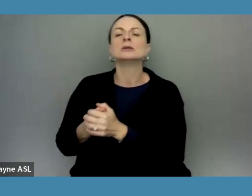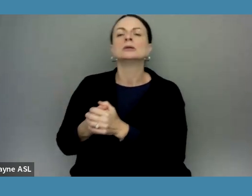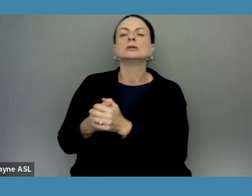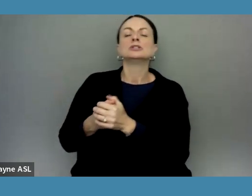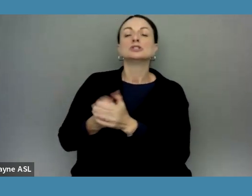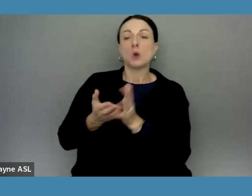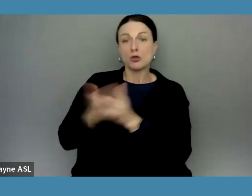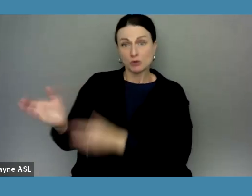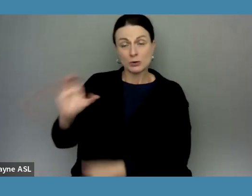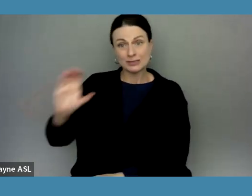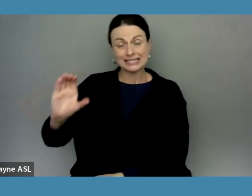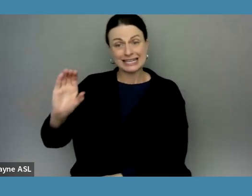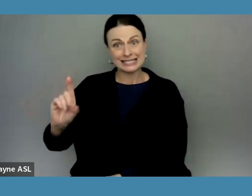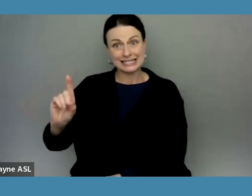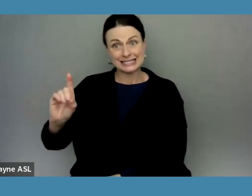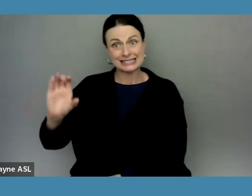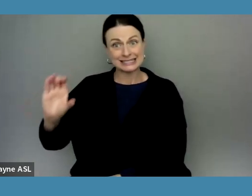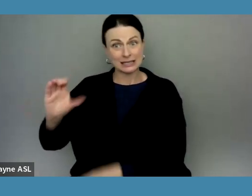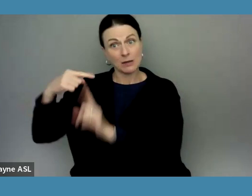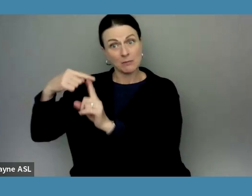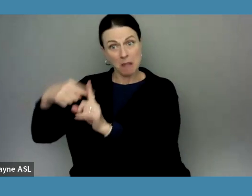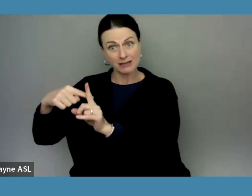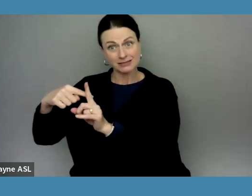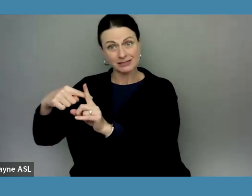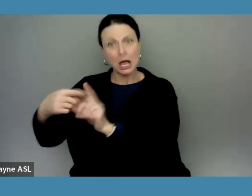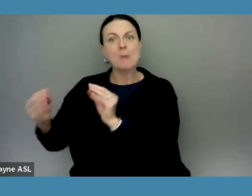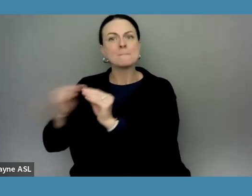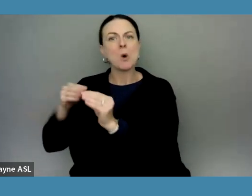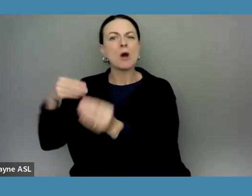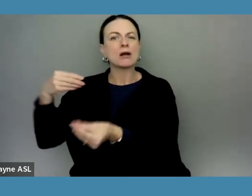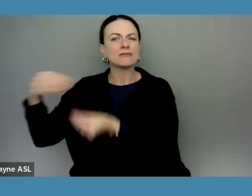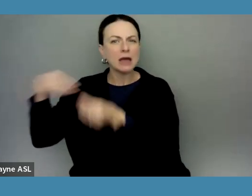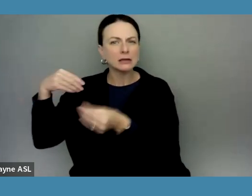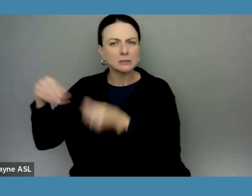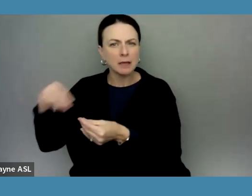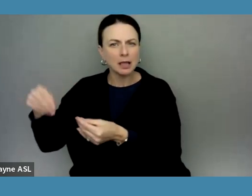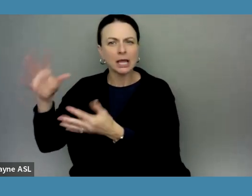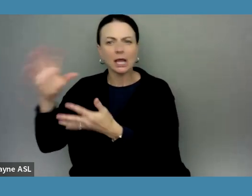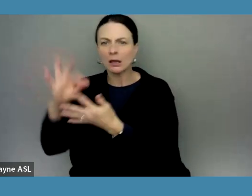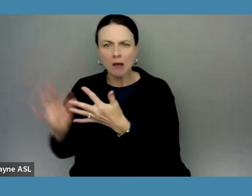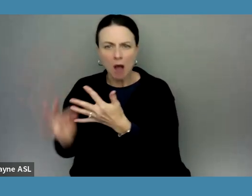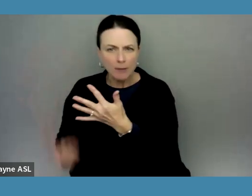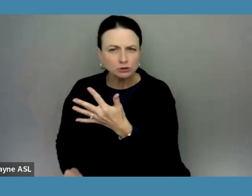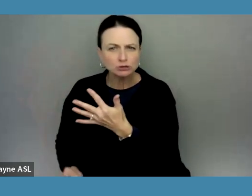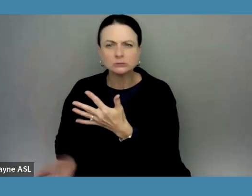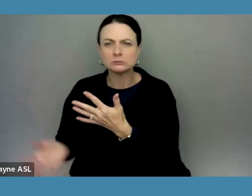So through CDC+, it gives you more flexibility in choosing providers